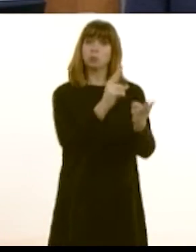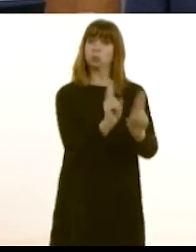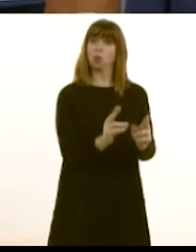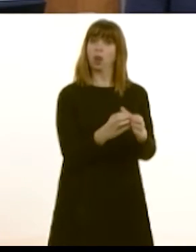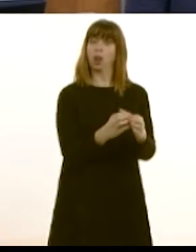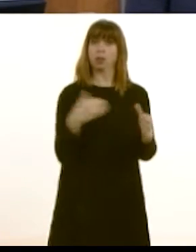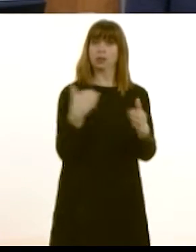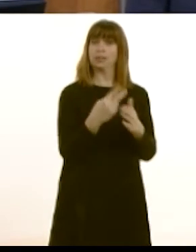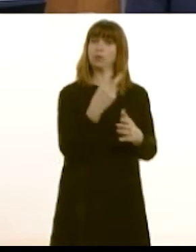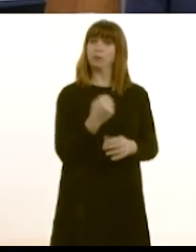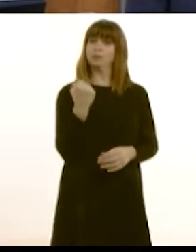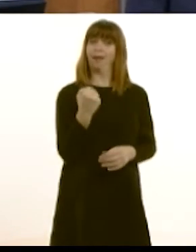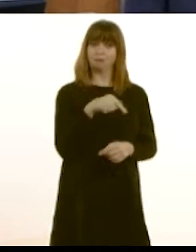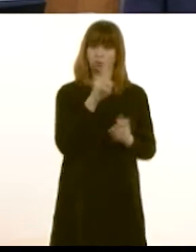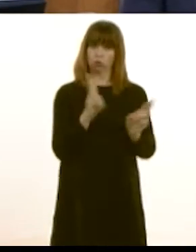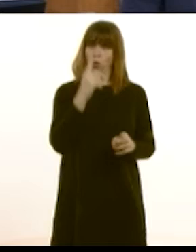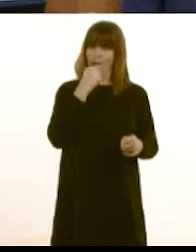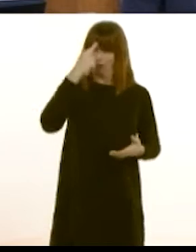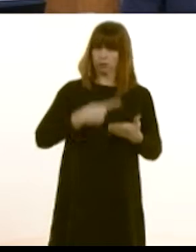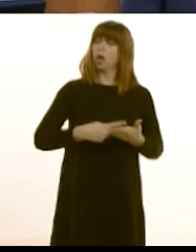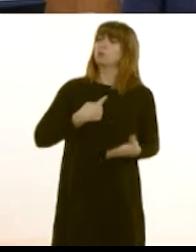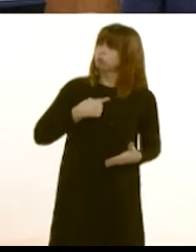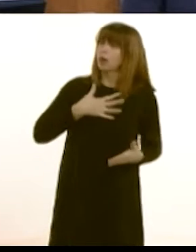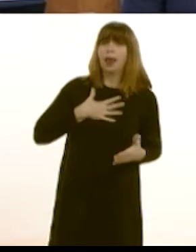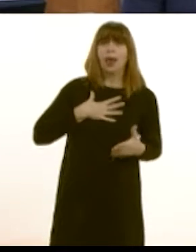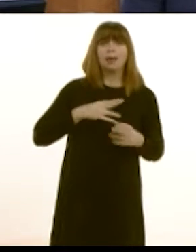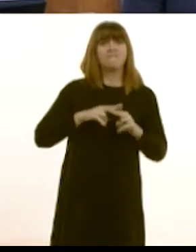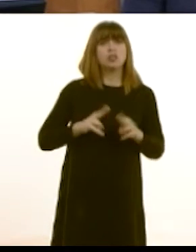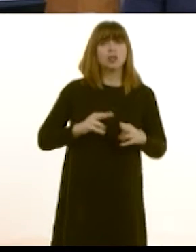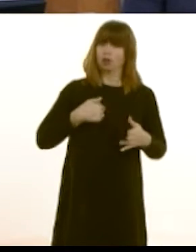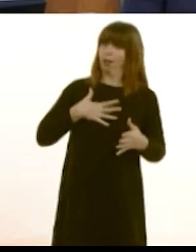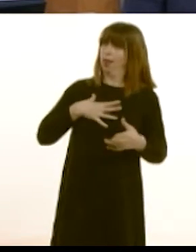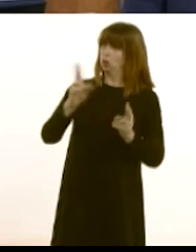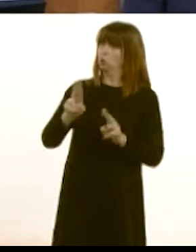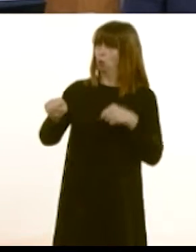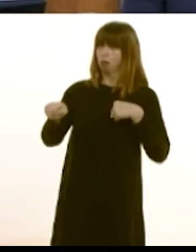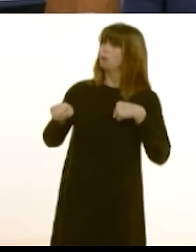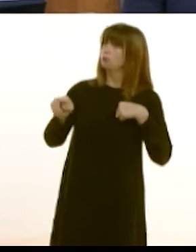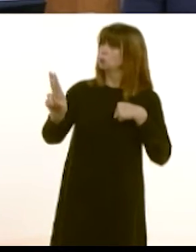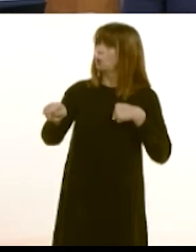To encourage greater federation, in 2014 we introduced regulations that allow local authorities